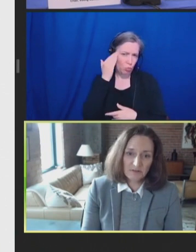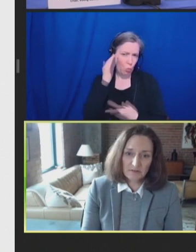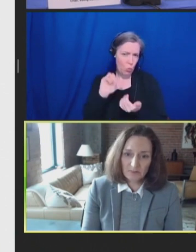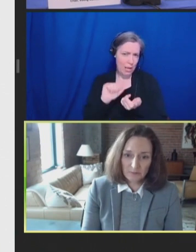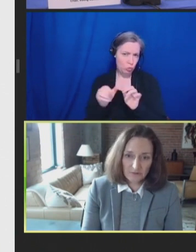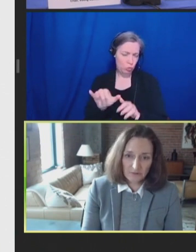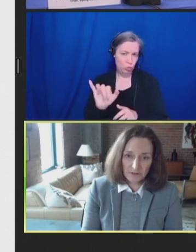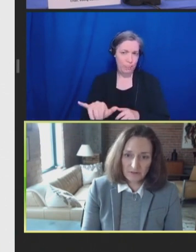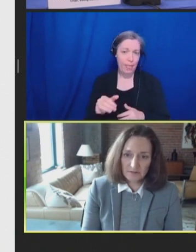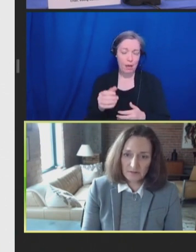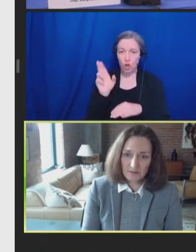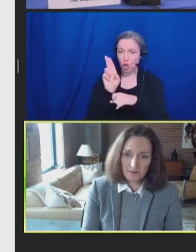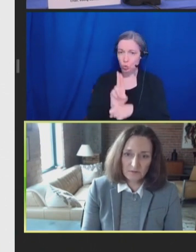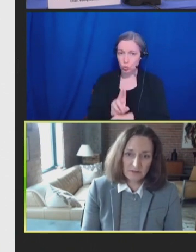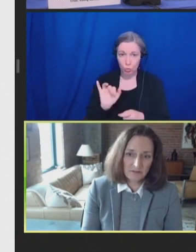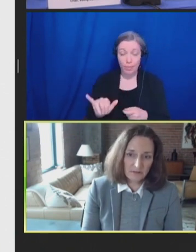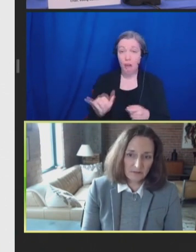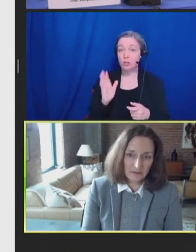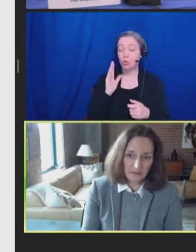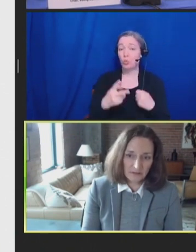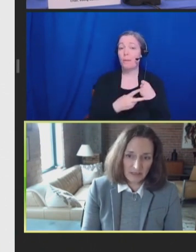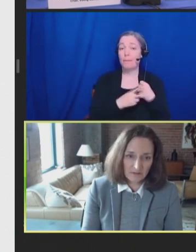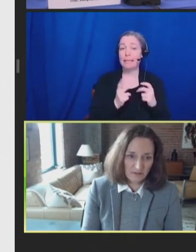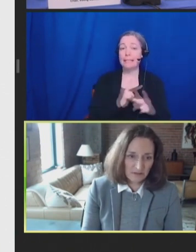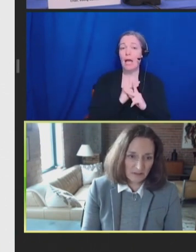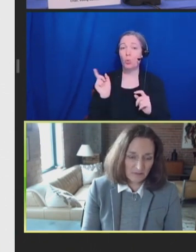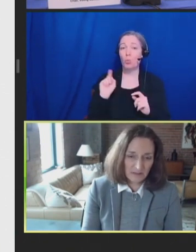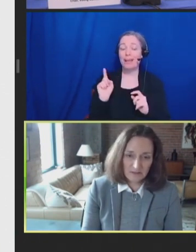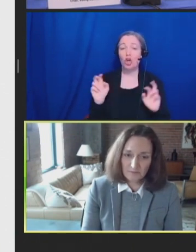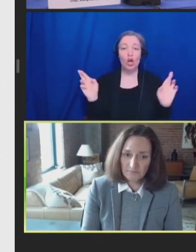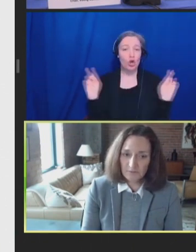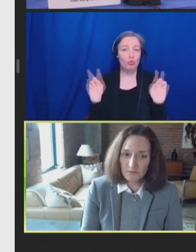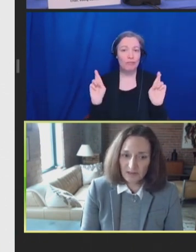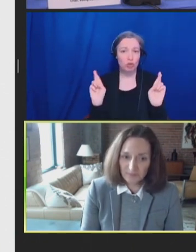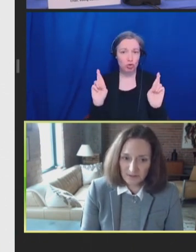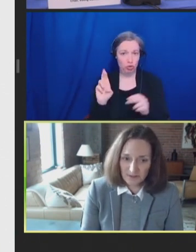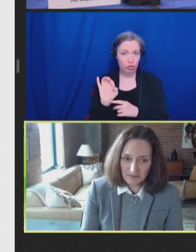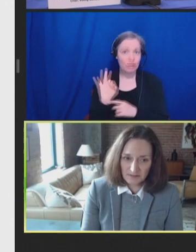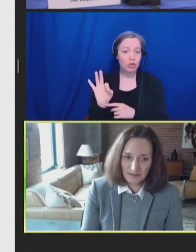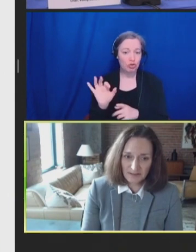So, this is in a refrigerator at 2-degree centigrade, 8-degree centigrade. You do not freeze